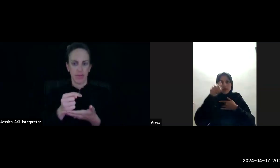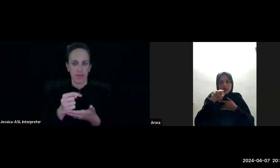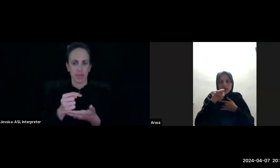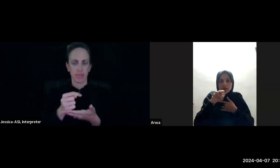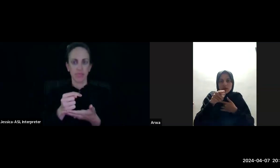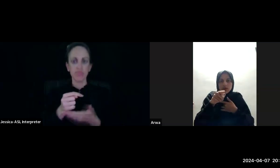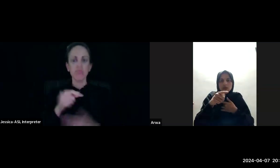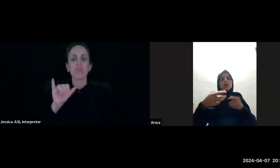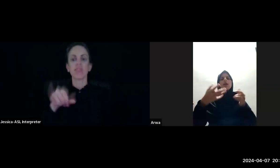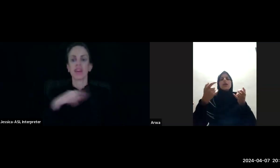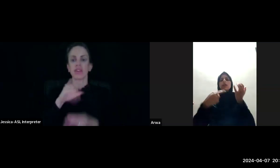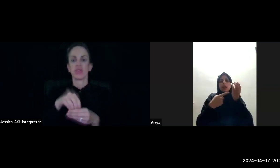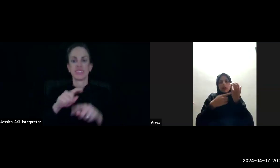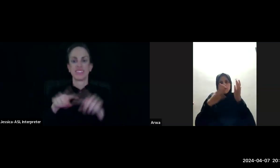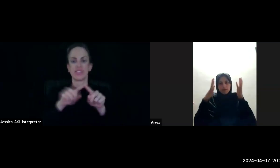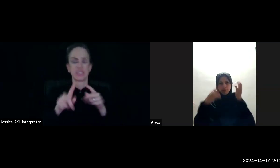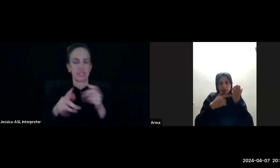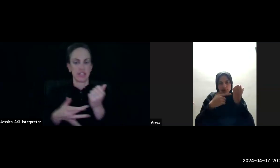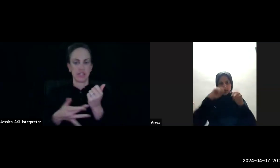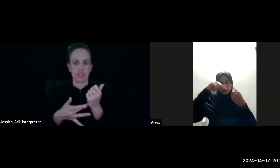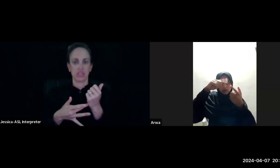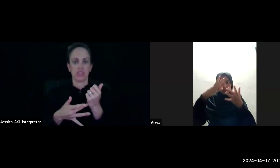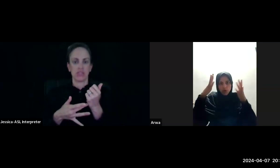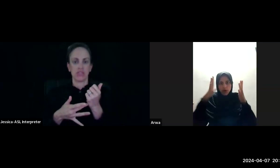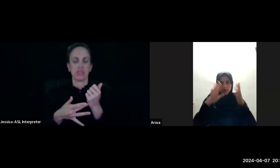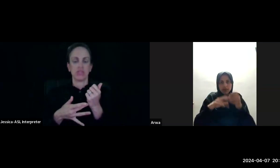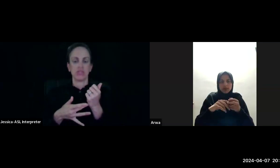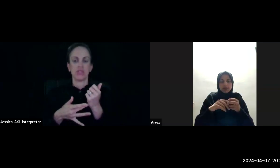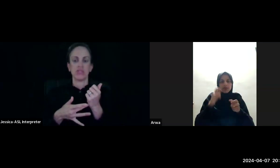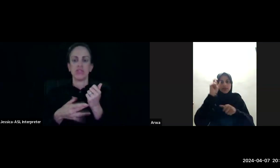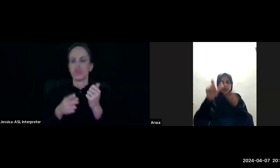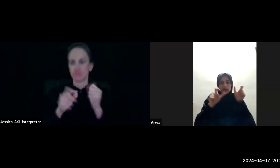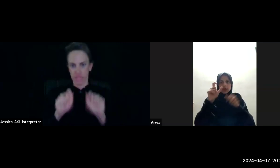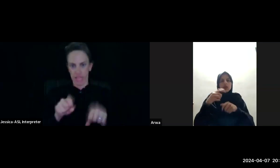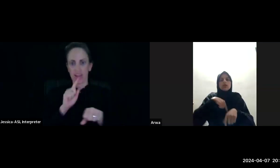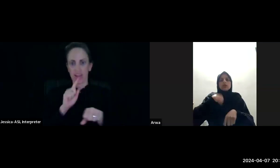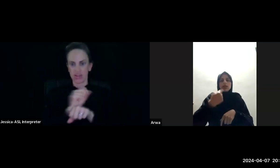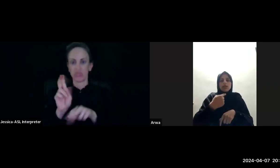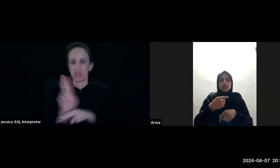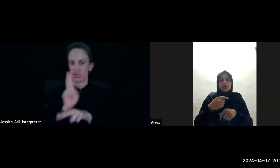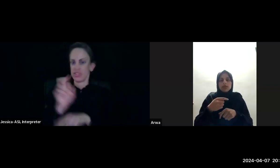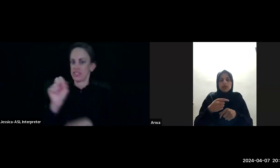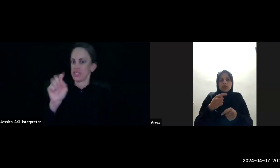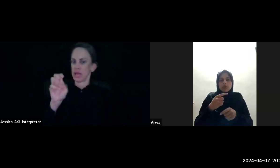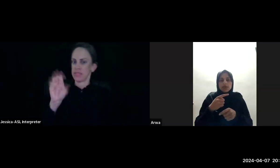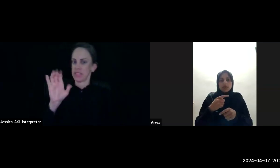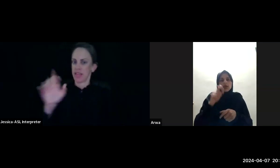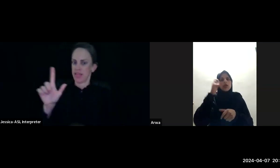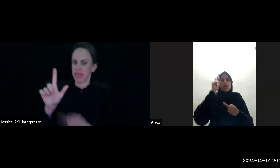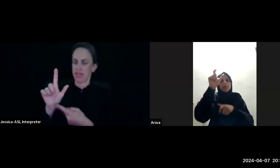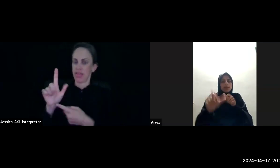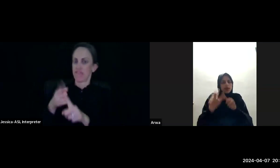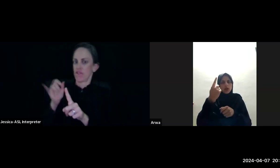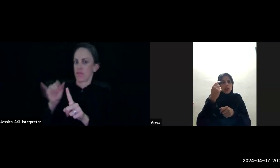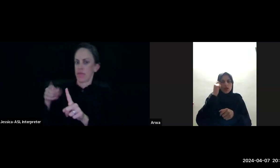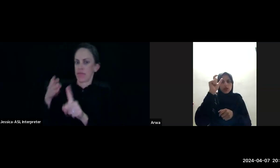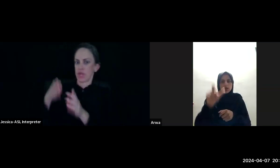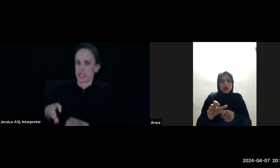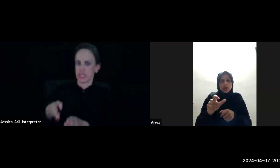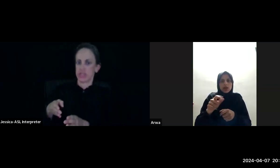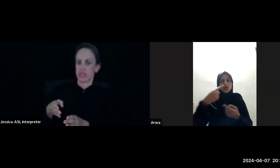involved where you can actually take a stem cell from the same individual and then correct that